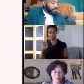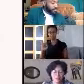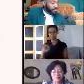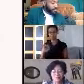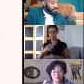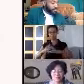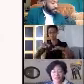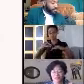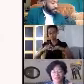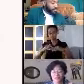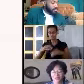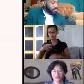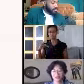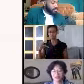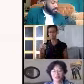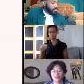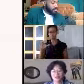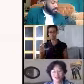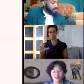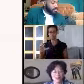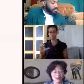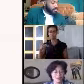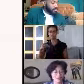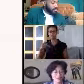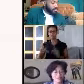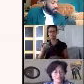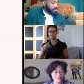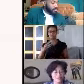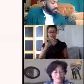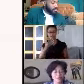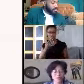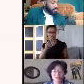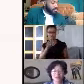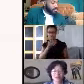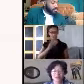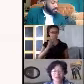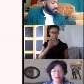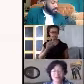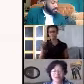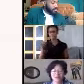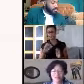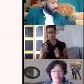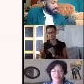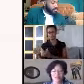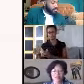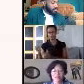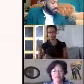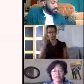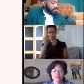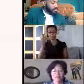of color and racialized folks, and the reason why it's in that order is because the way